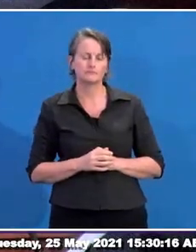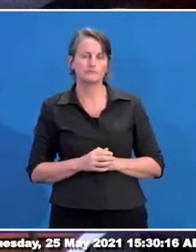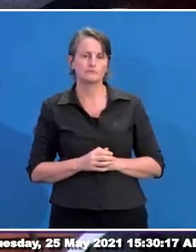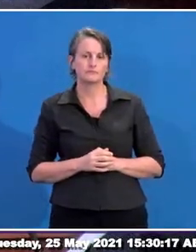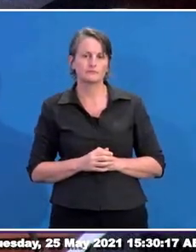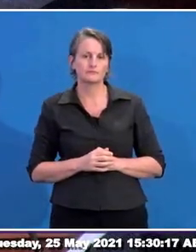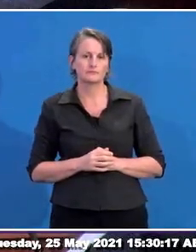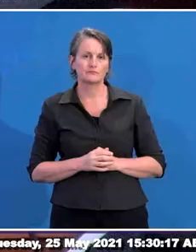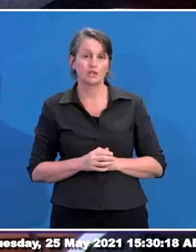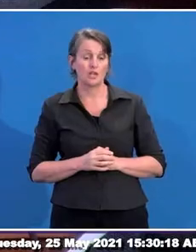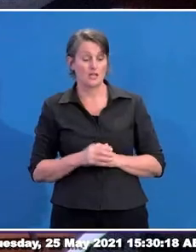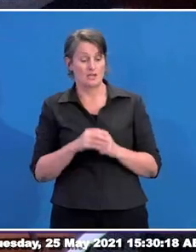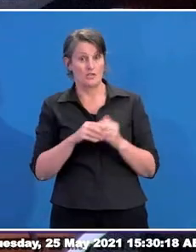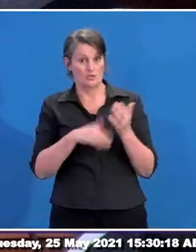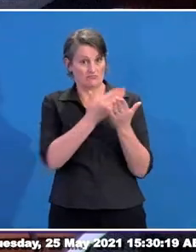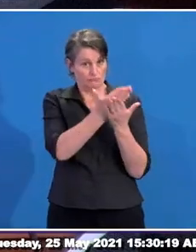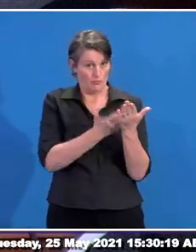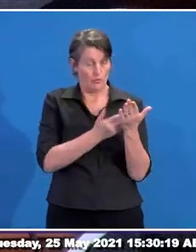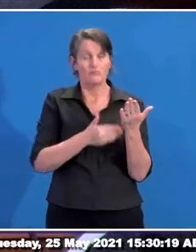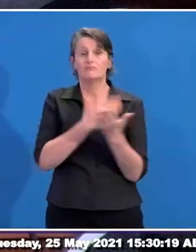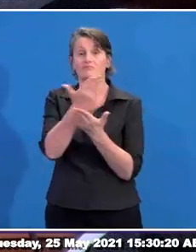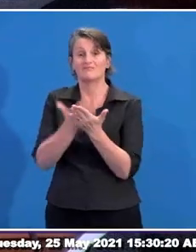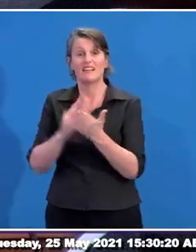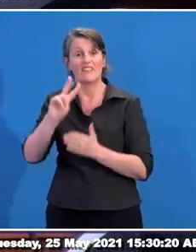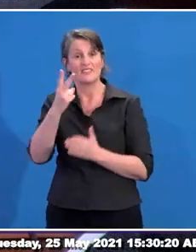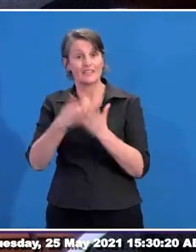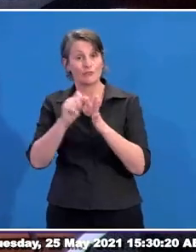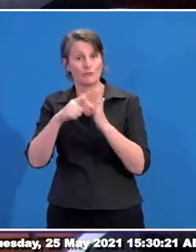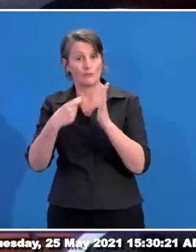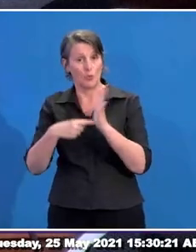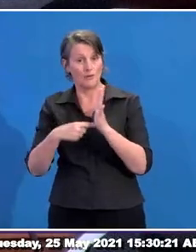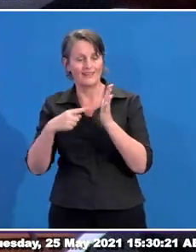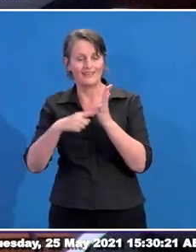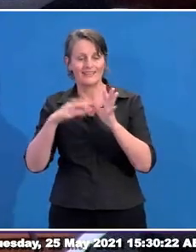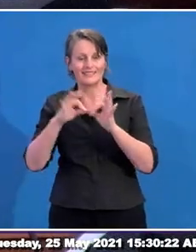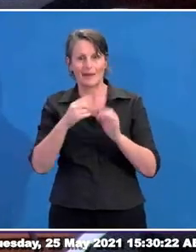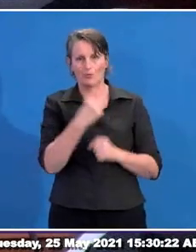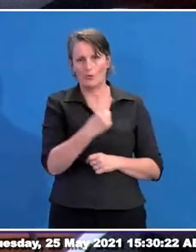date --- Commissioners, you will find this behind tab 139 --